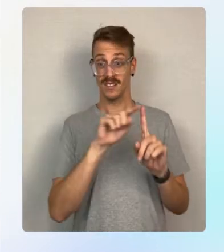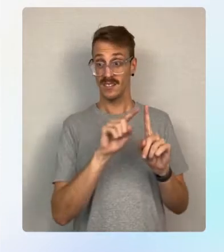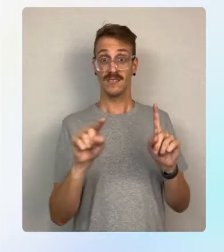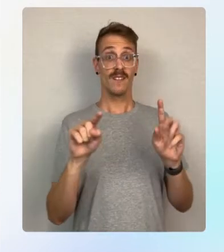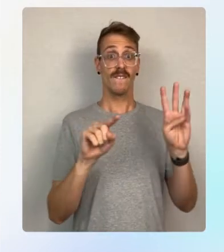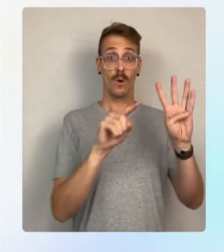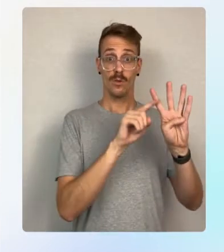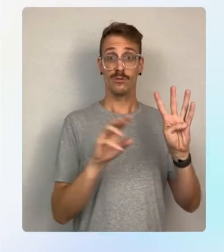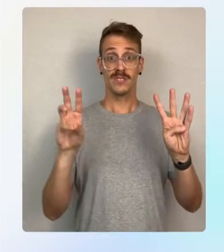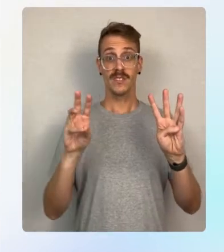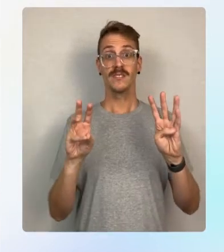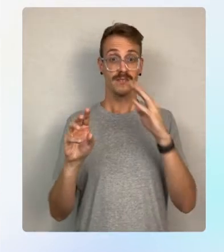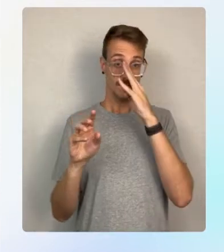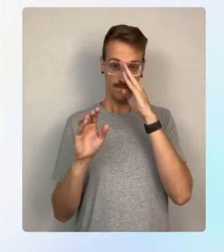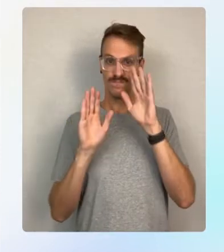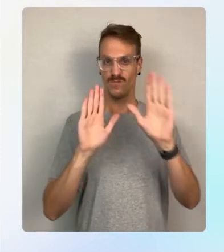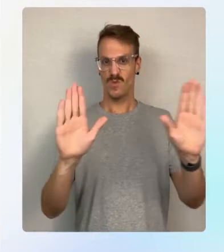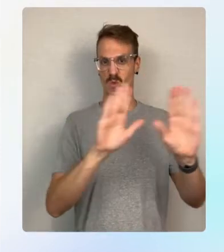and your app has full access to them.